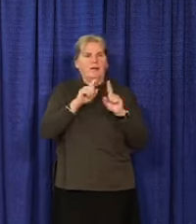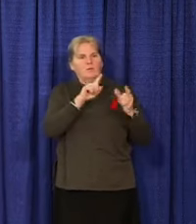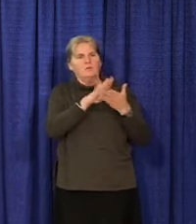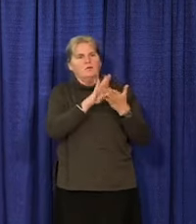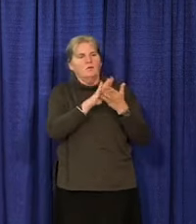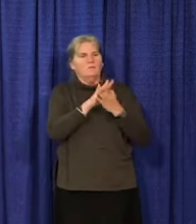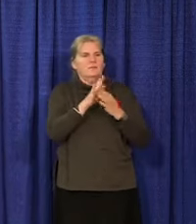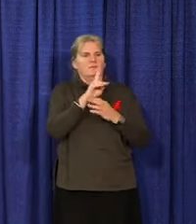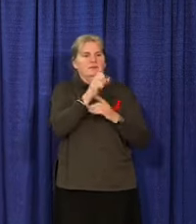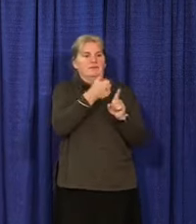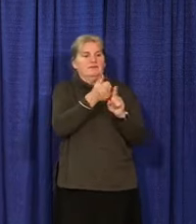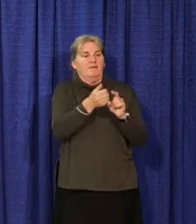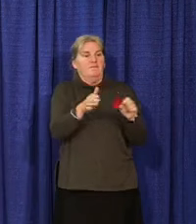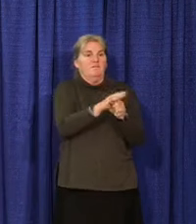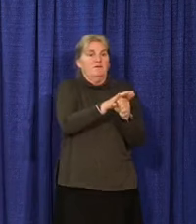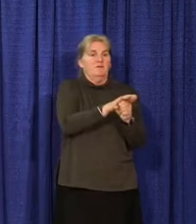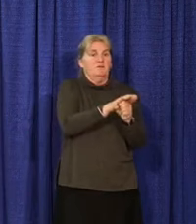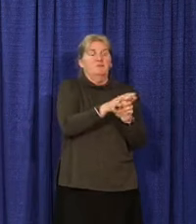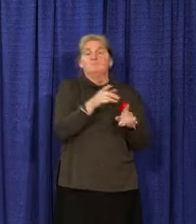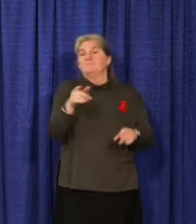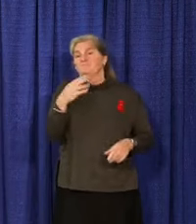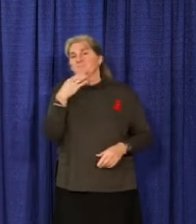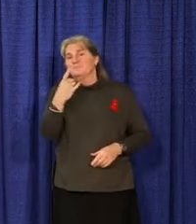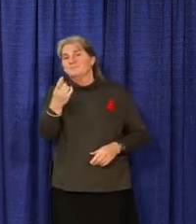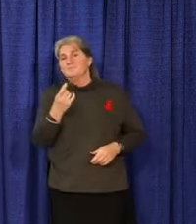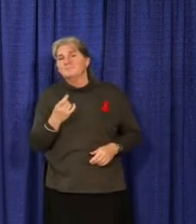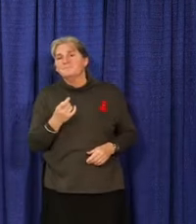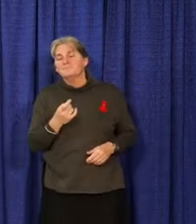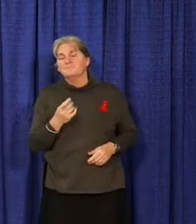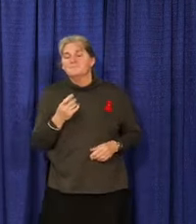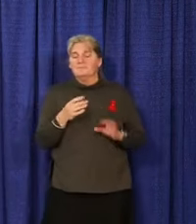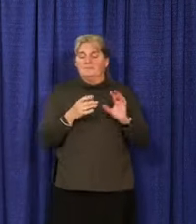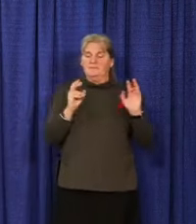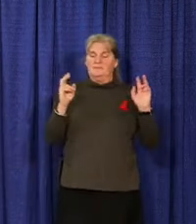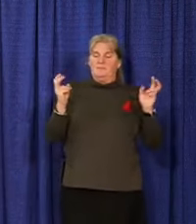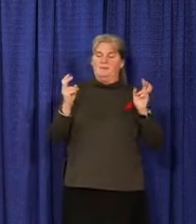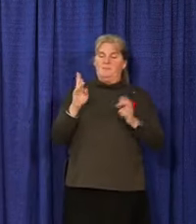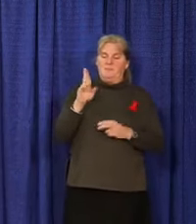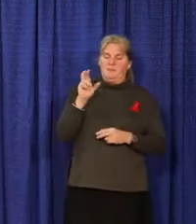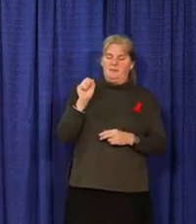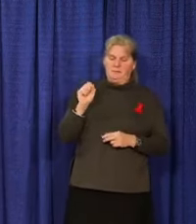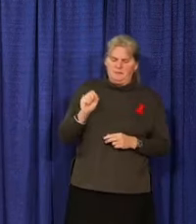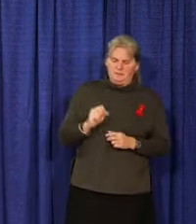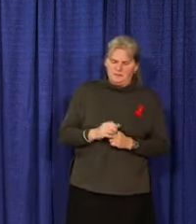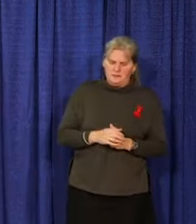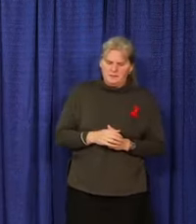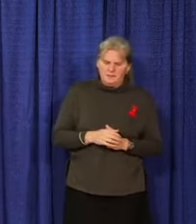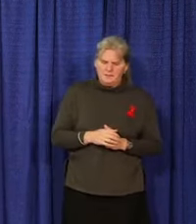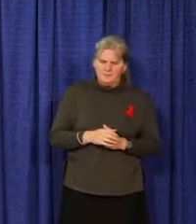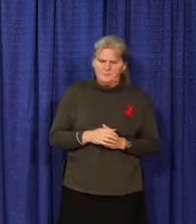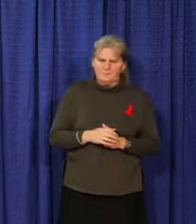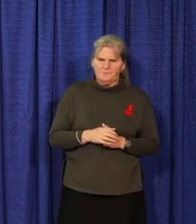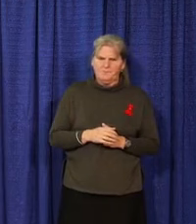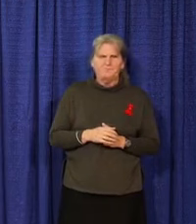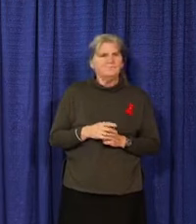streets because there buses were full. Those are great questions about busing.